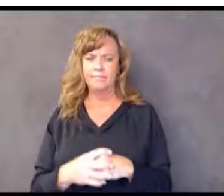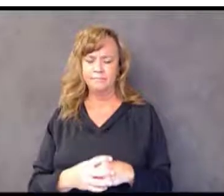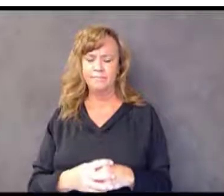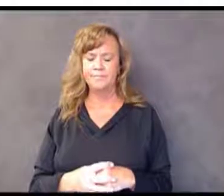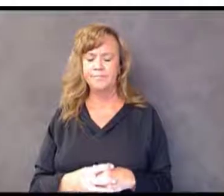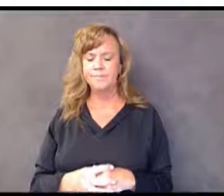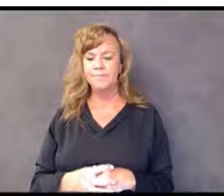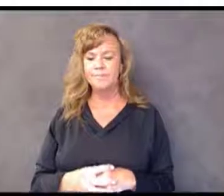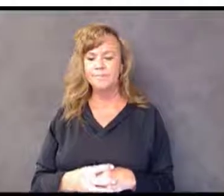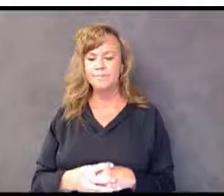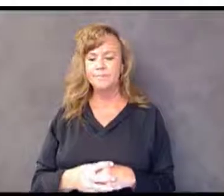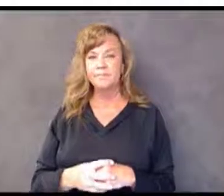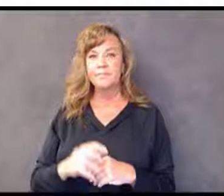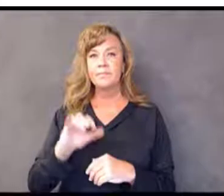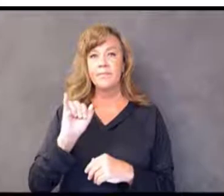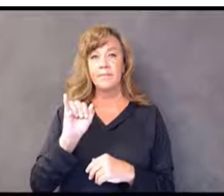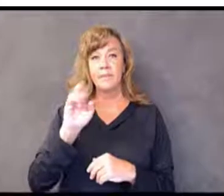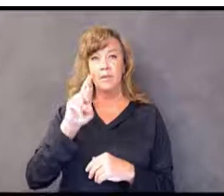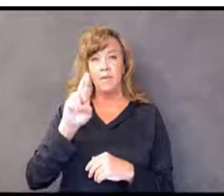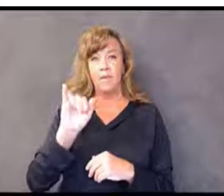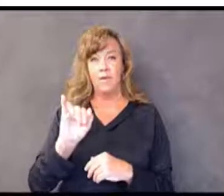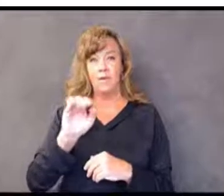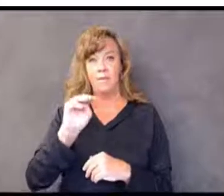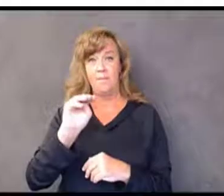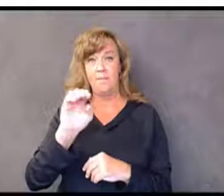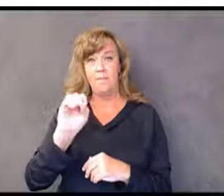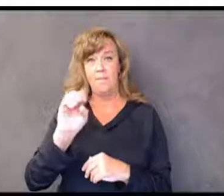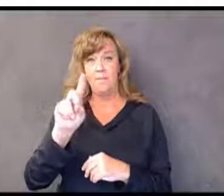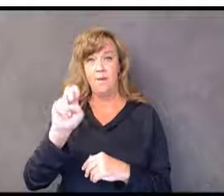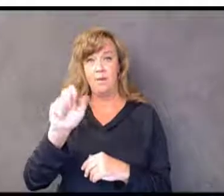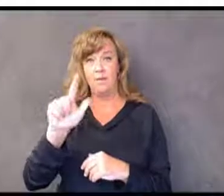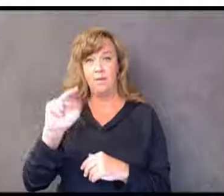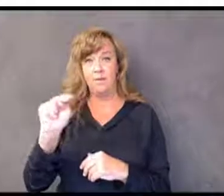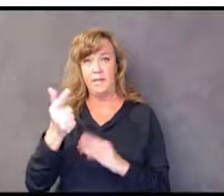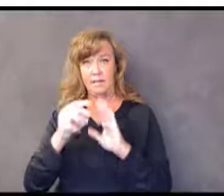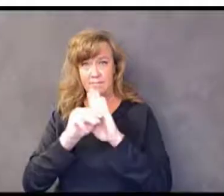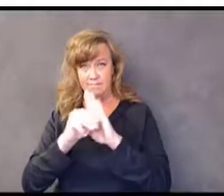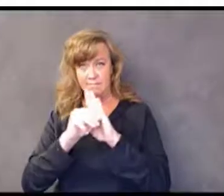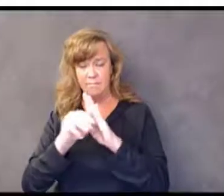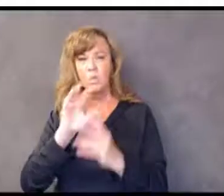IRI modeling is located within the student application for Istation.